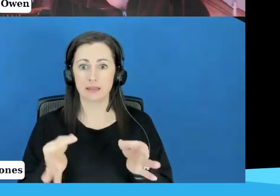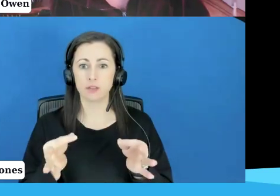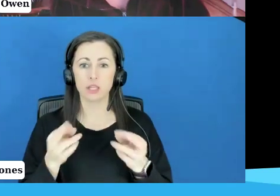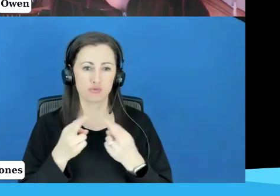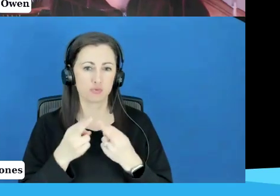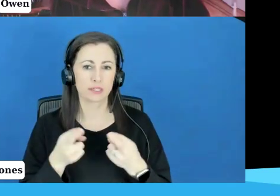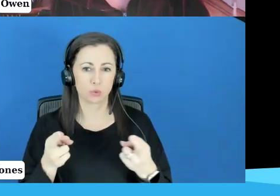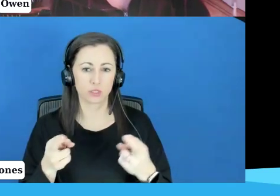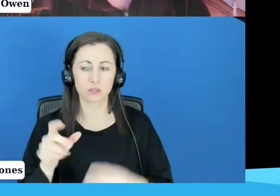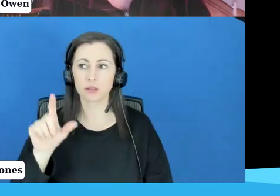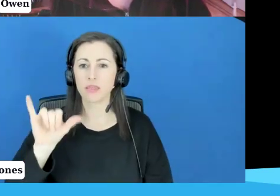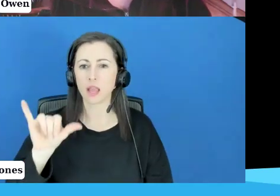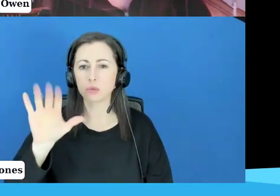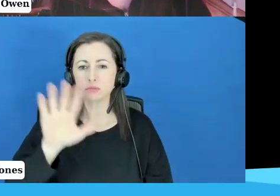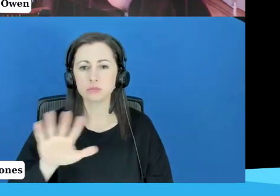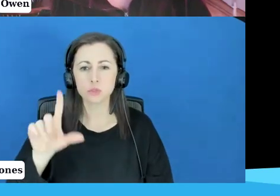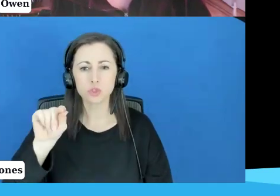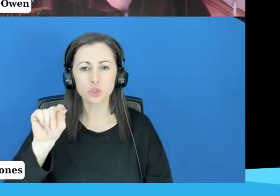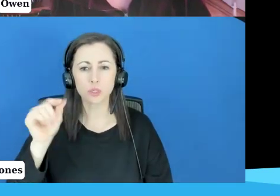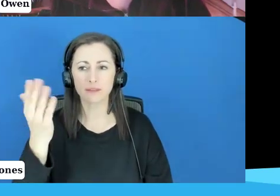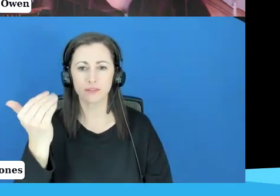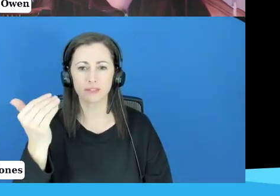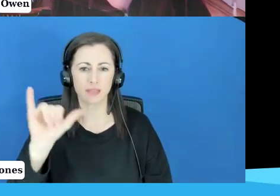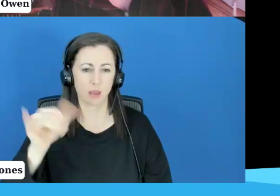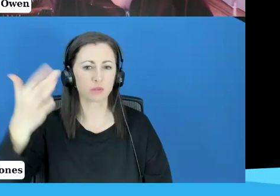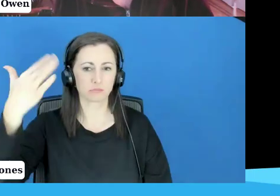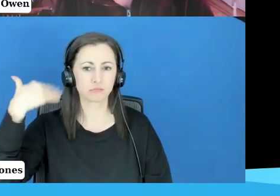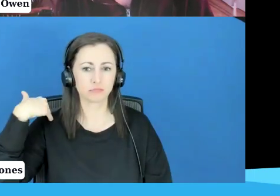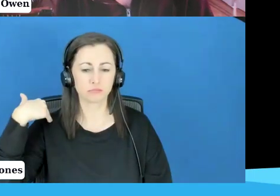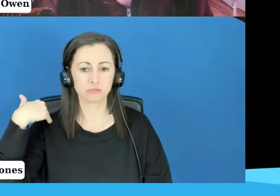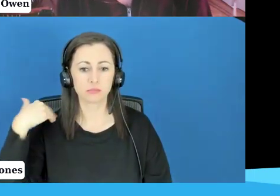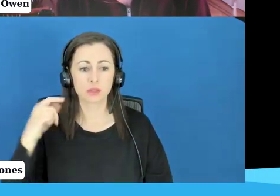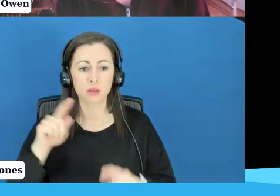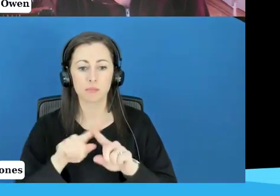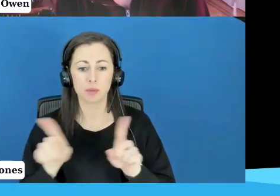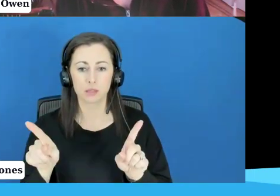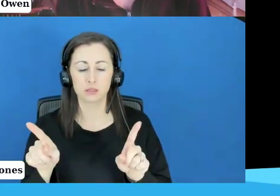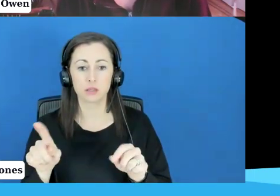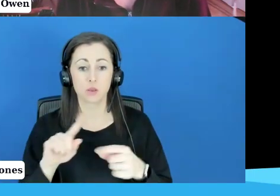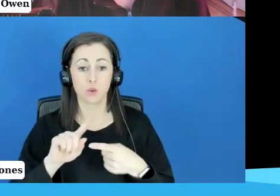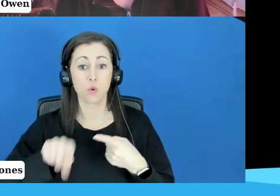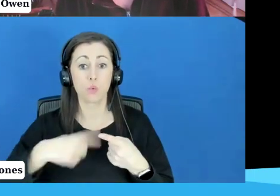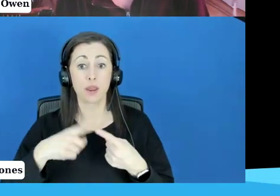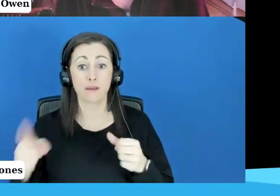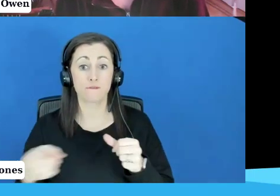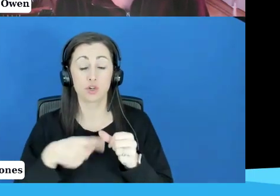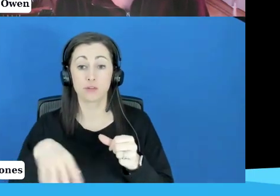2015 was a while ago, but I would say for me, like when I first found out that I was pregnant,